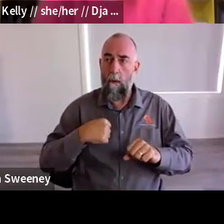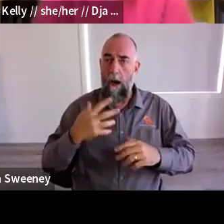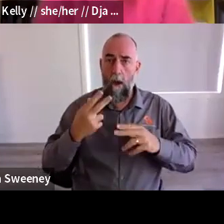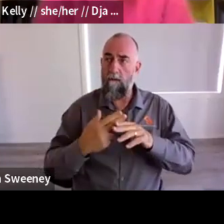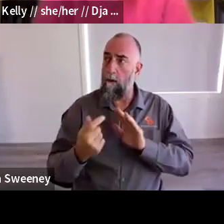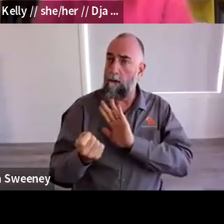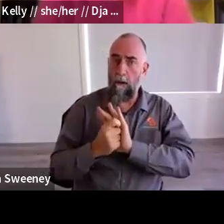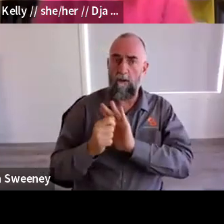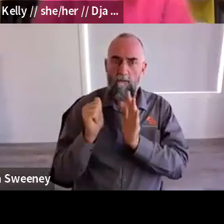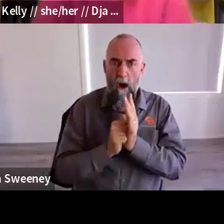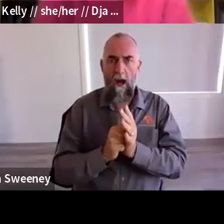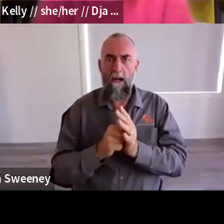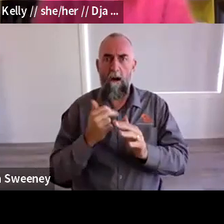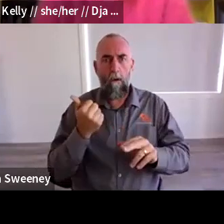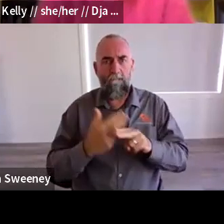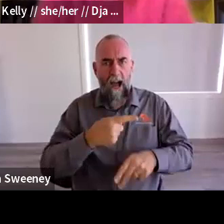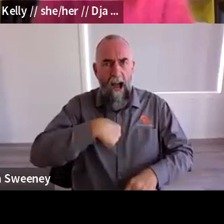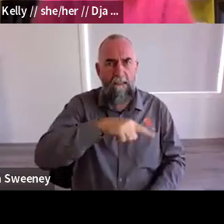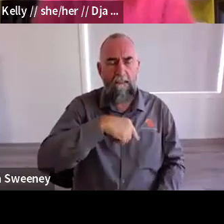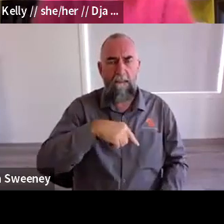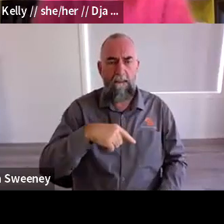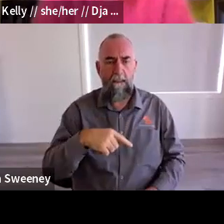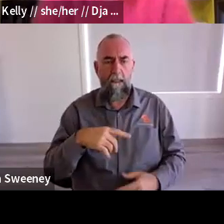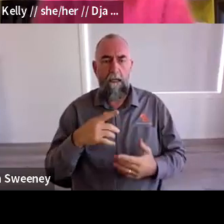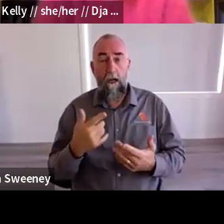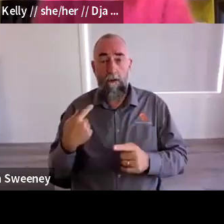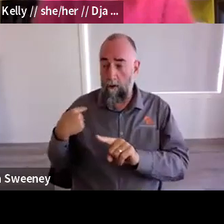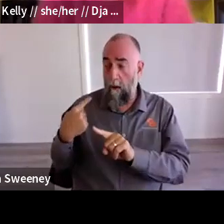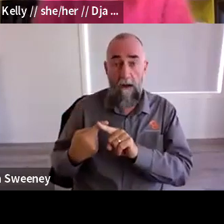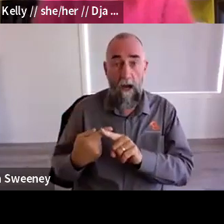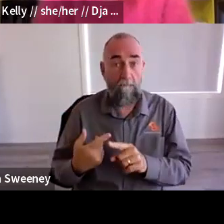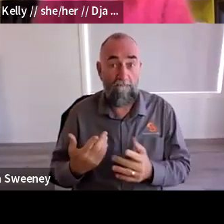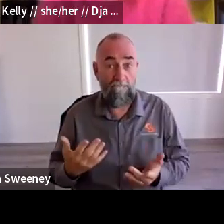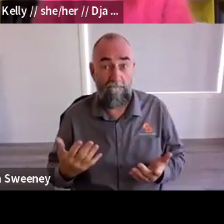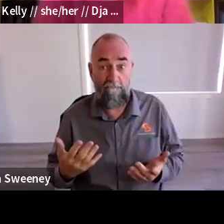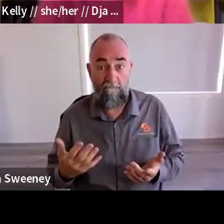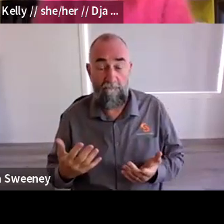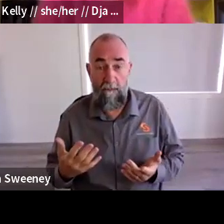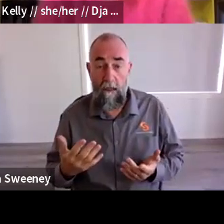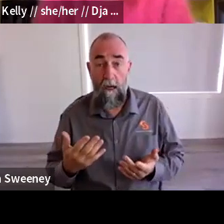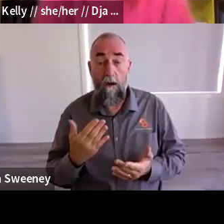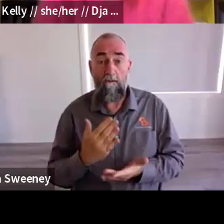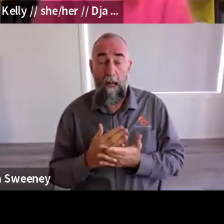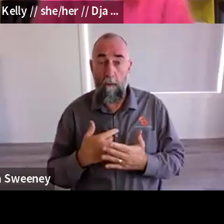how we're going to do it. You don't make the rules, we do." We're going to